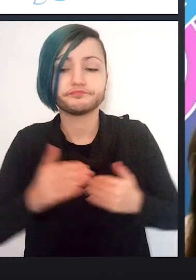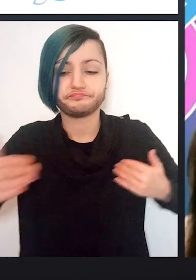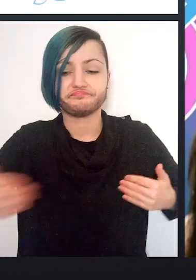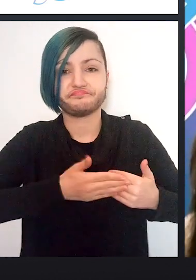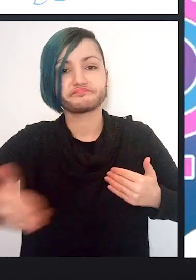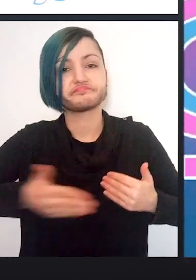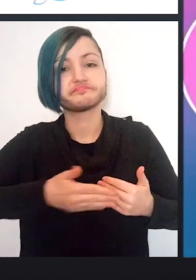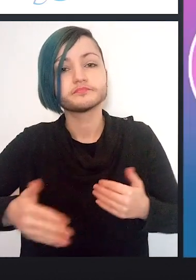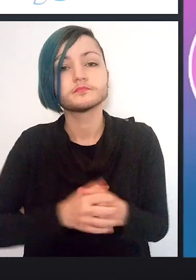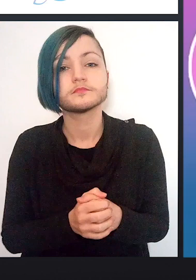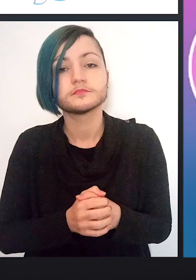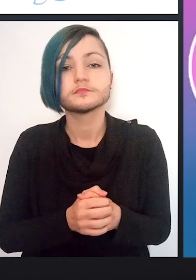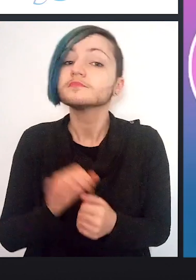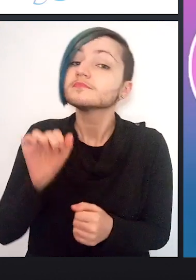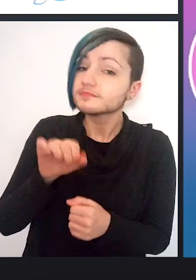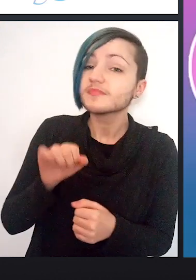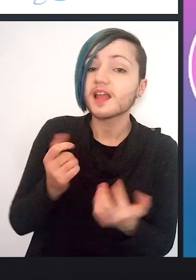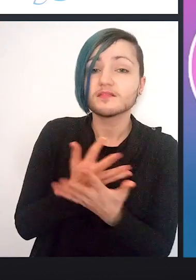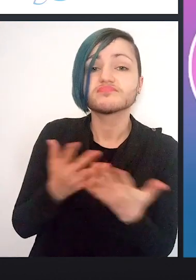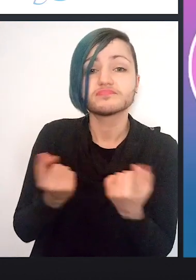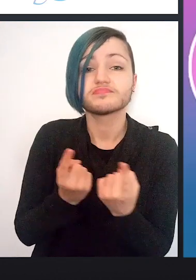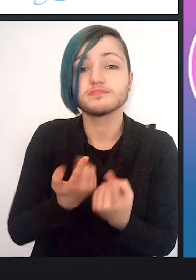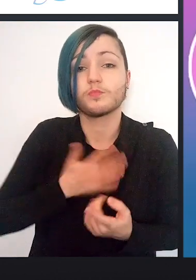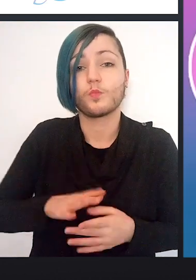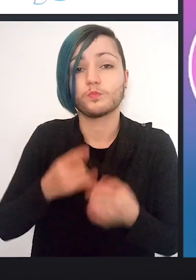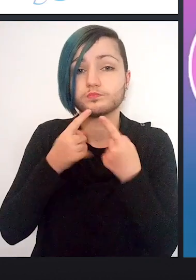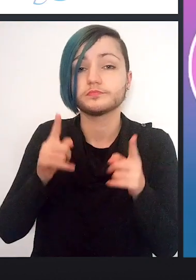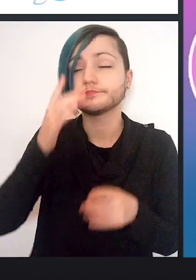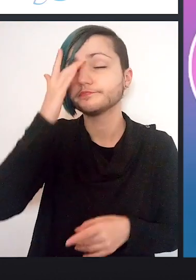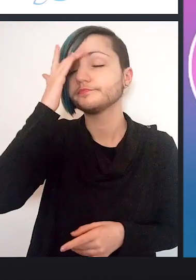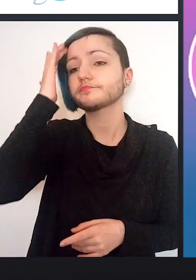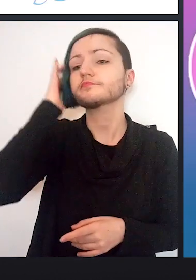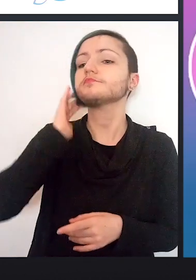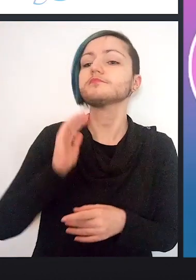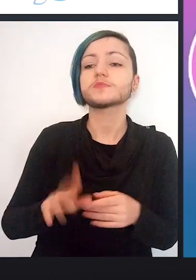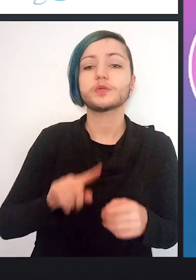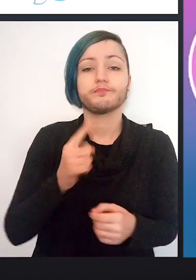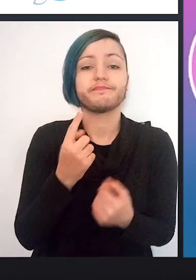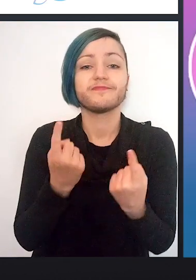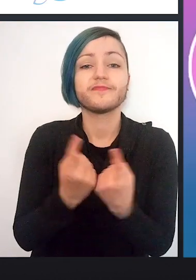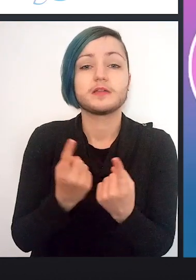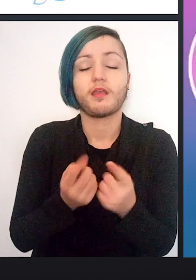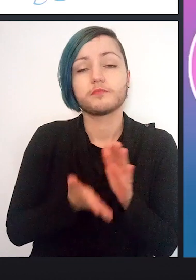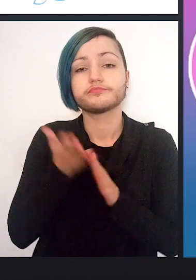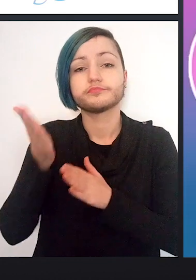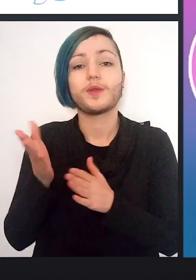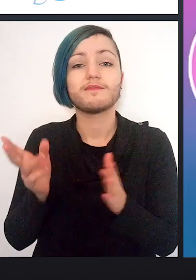Yes, I think there are several things I'd like to say. Firstly wen I went for my appointment